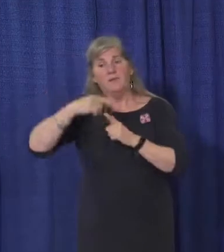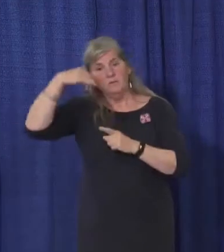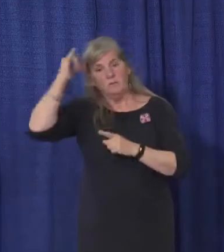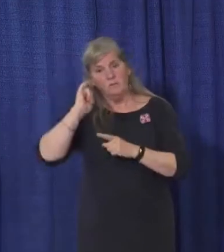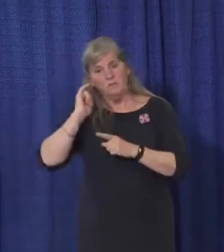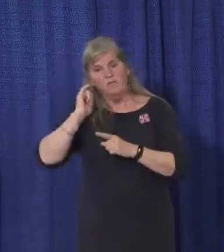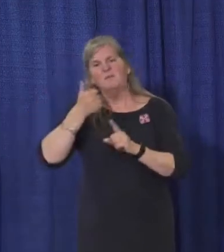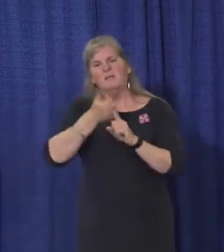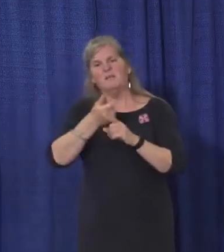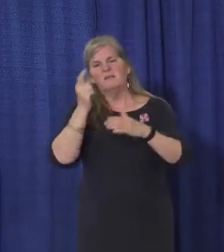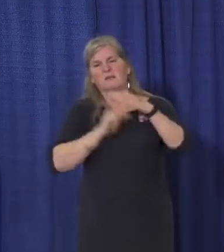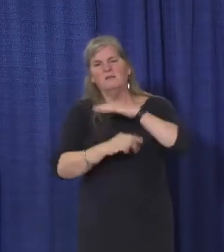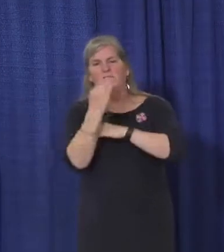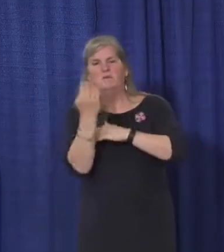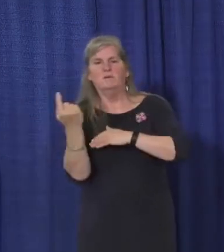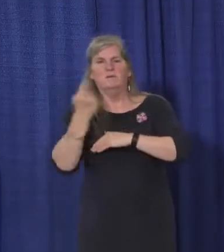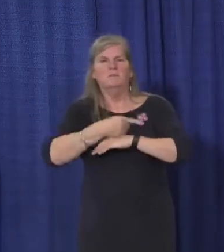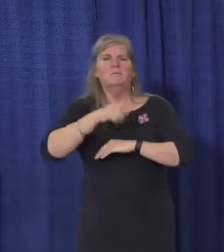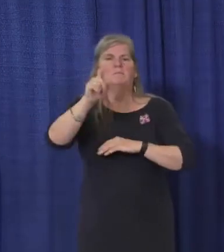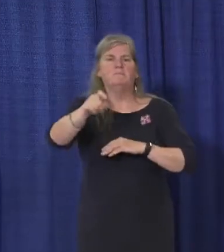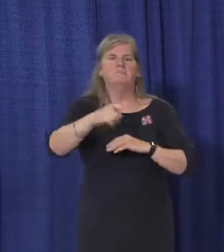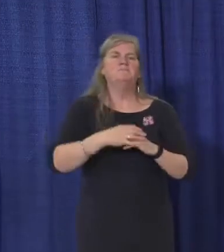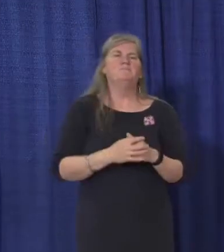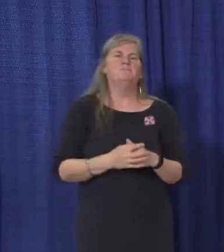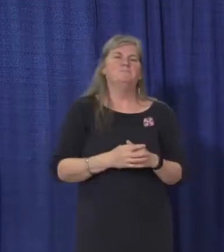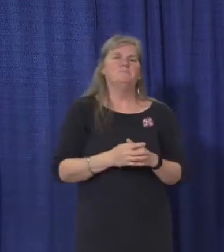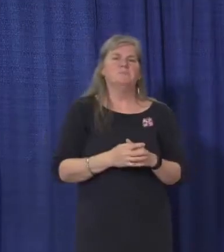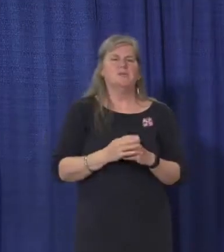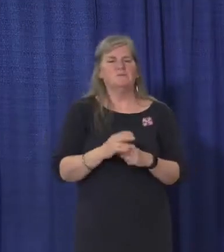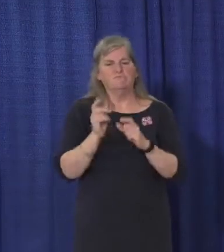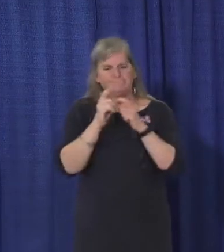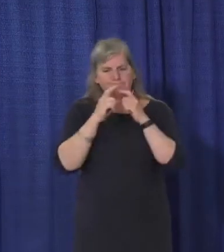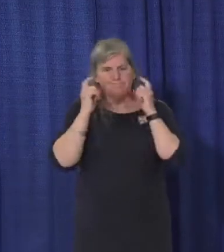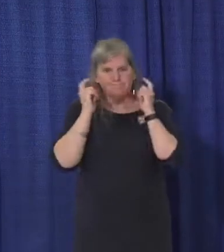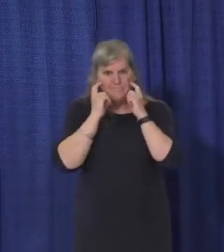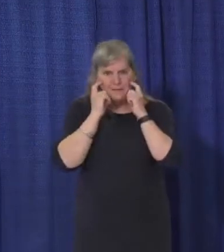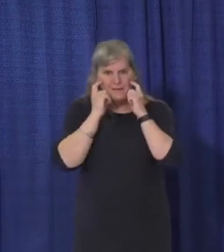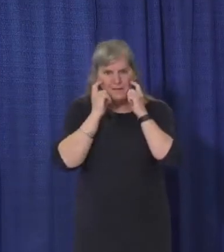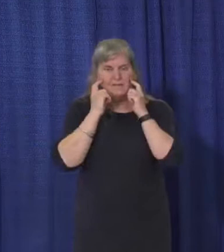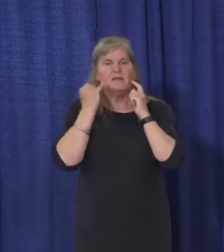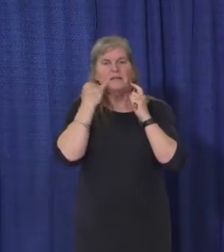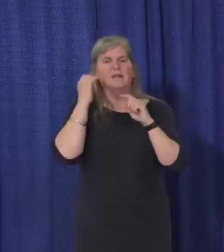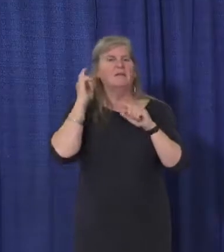territory. Use masks if you cannot maintain